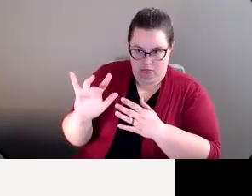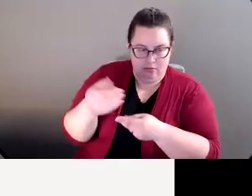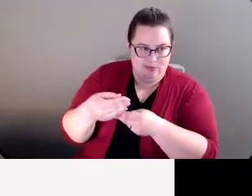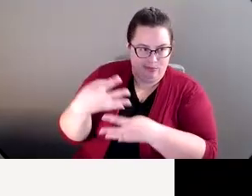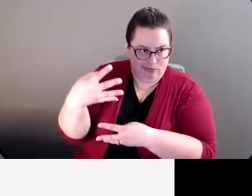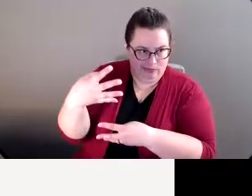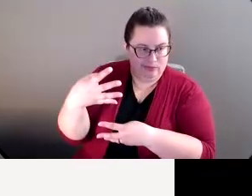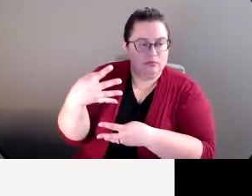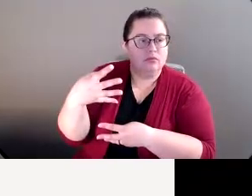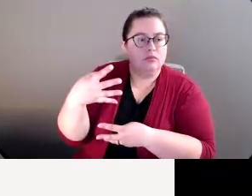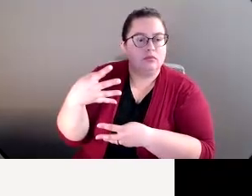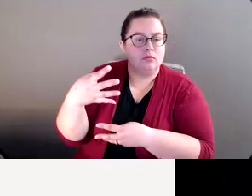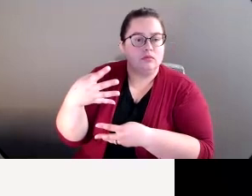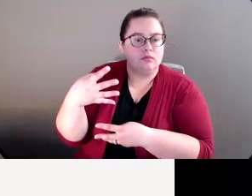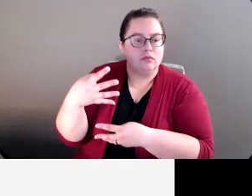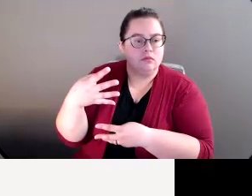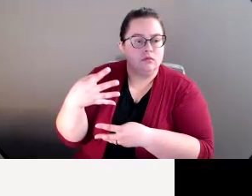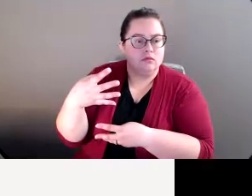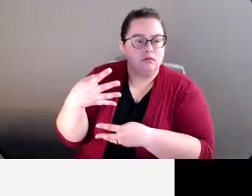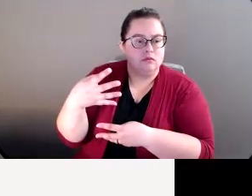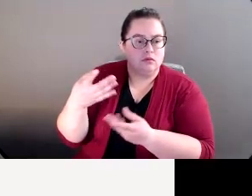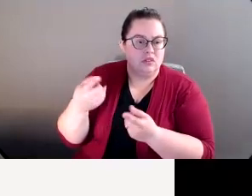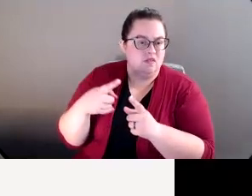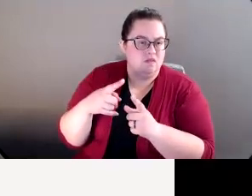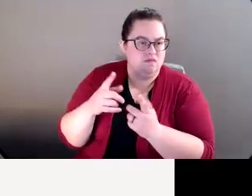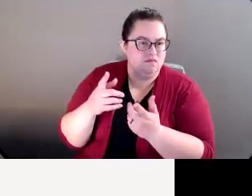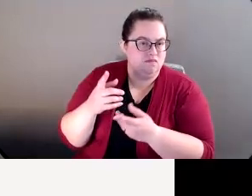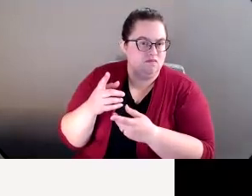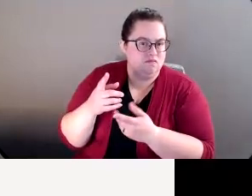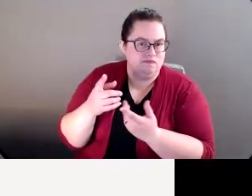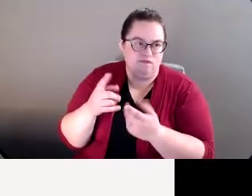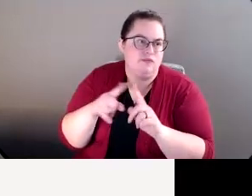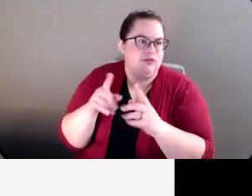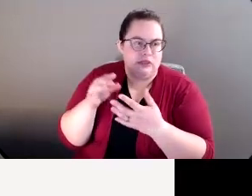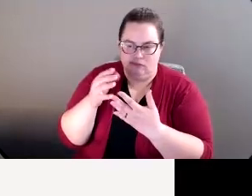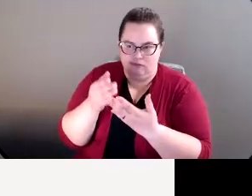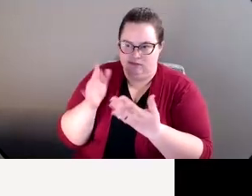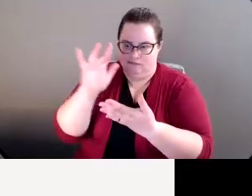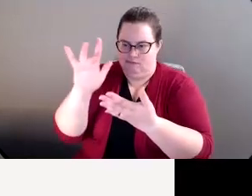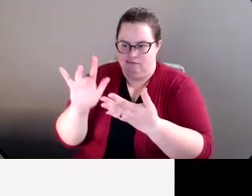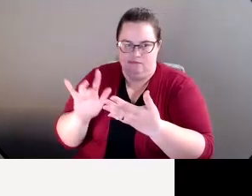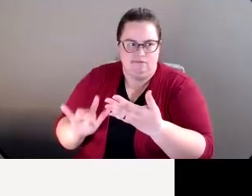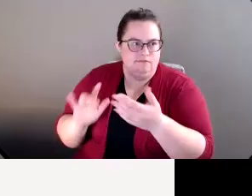of different features that you can enable in your course.